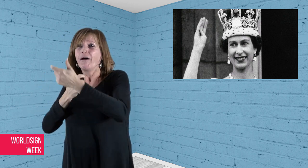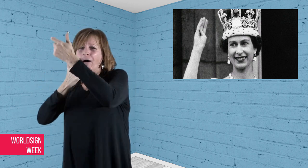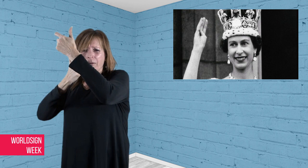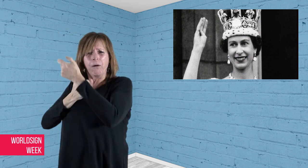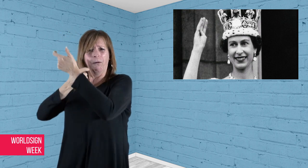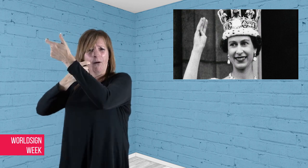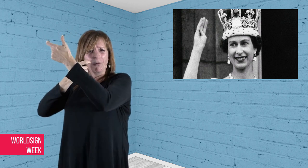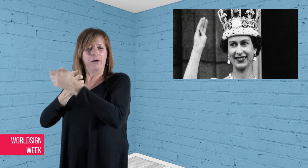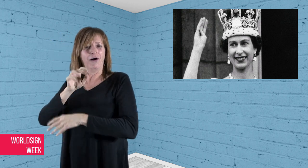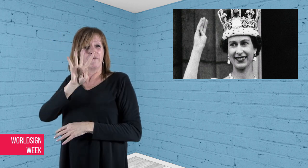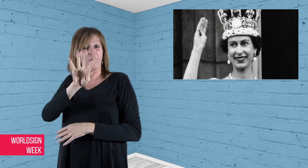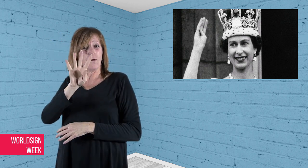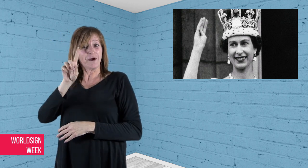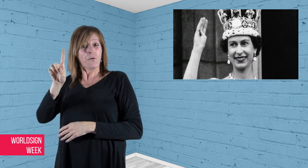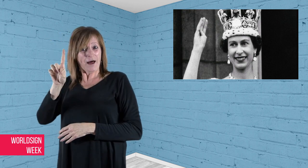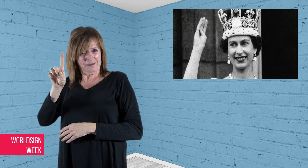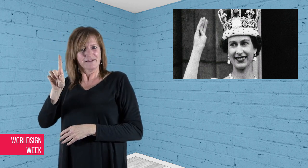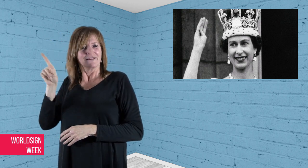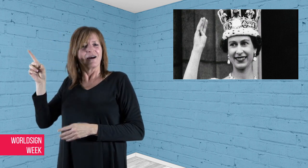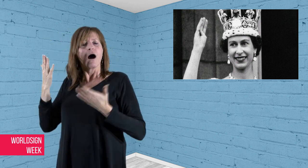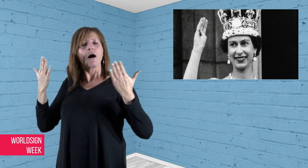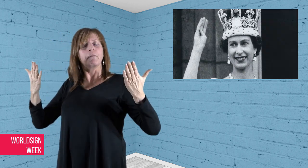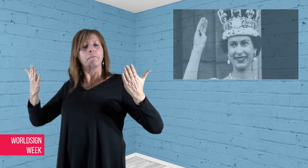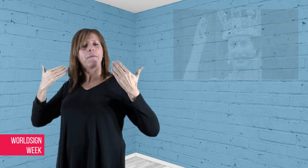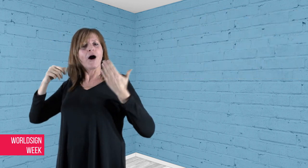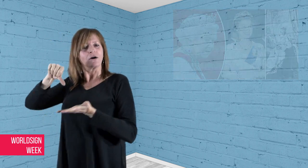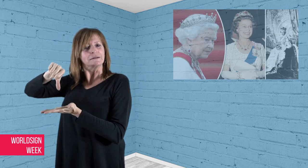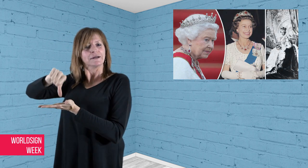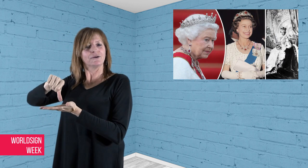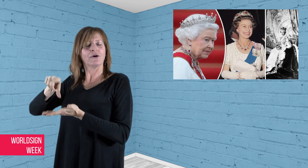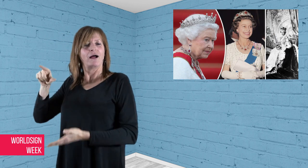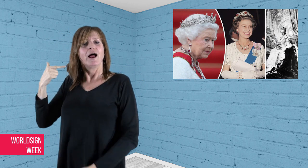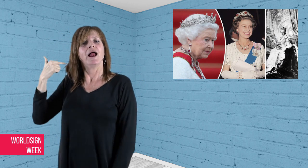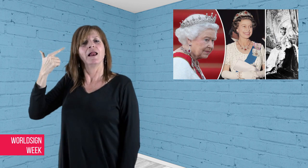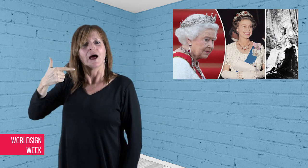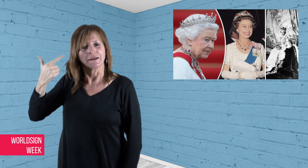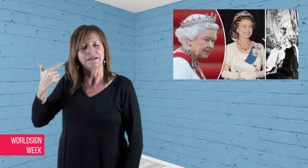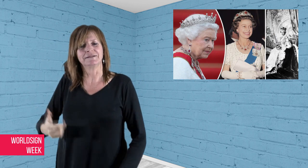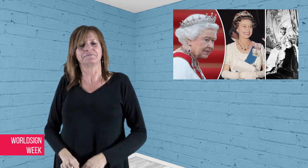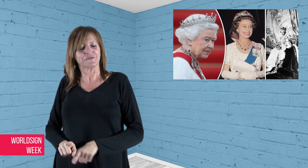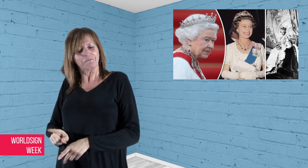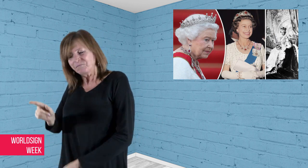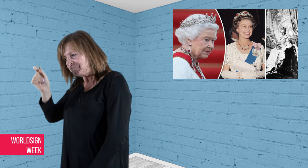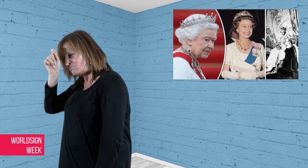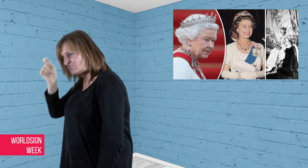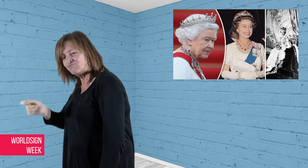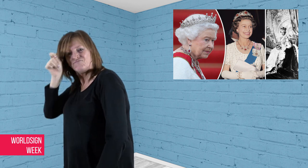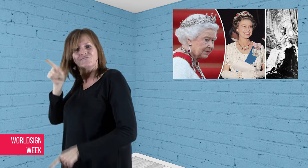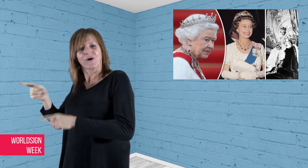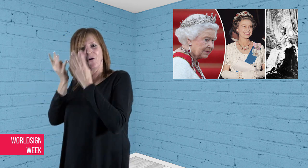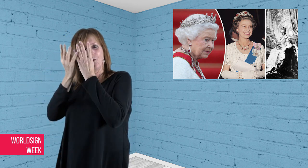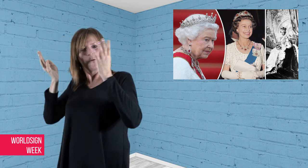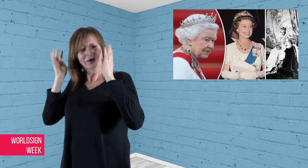recent Jubilee but a 41-gun royal salute was fired in her honor at a